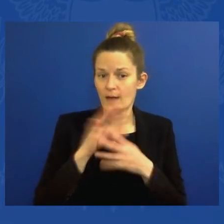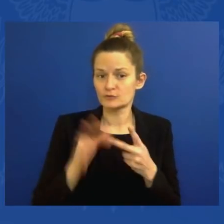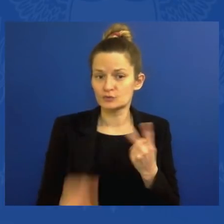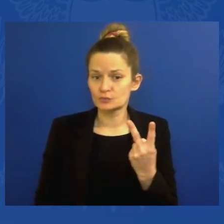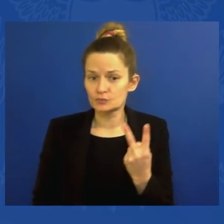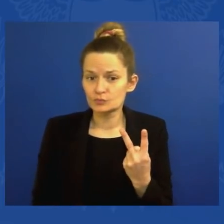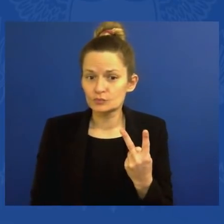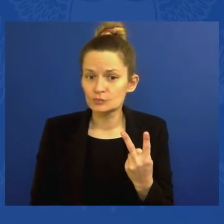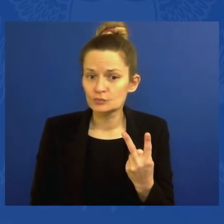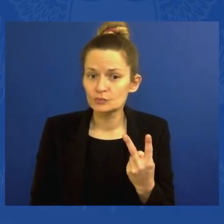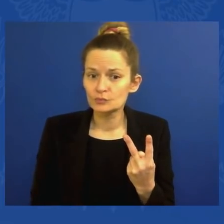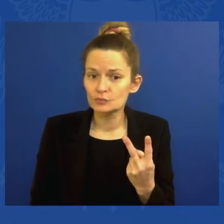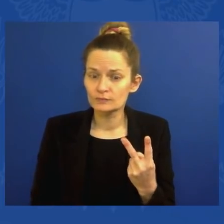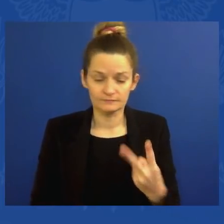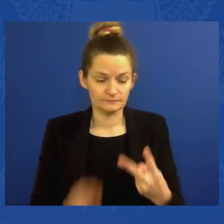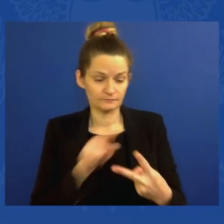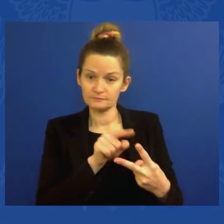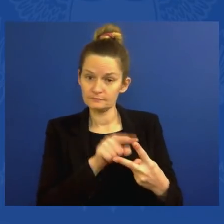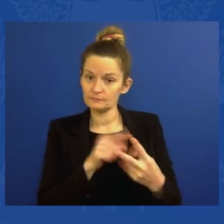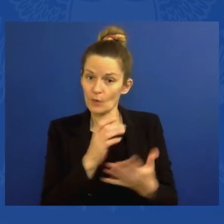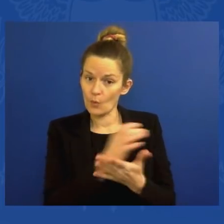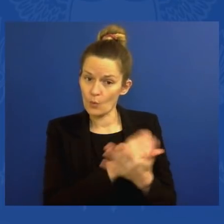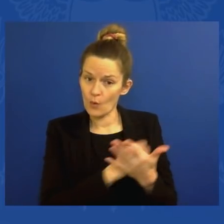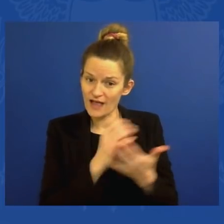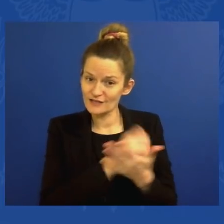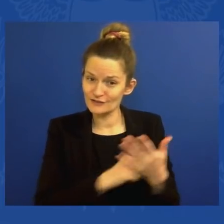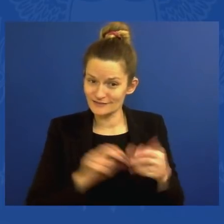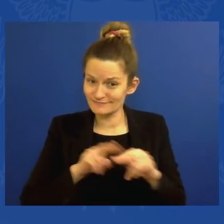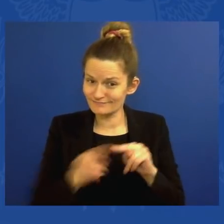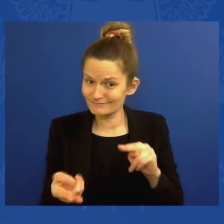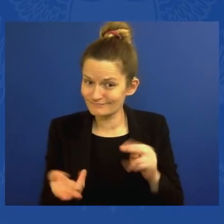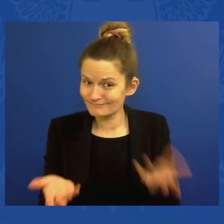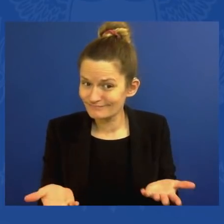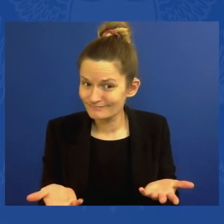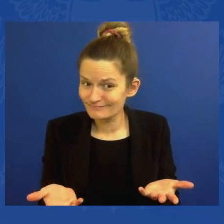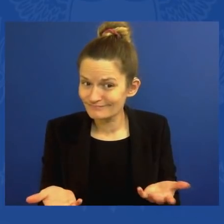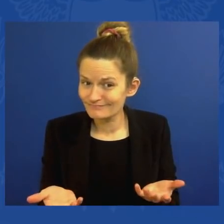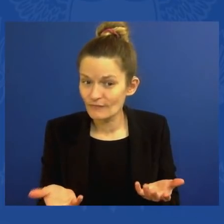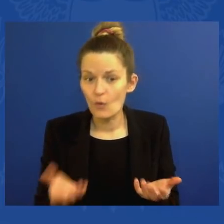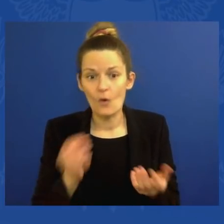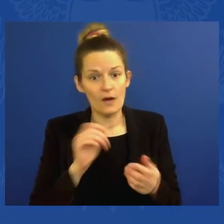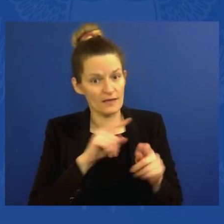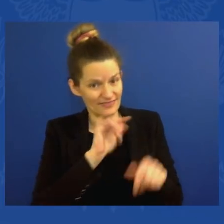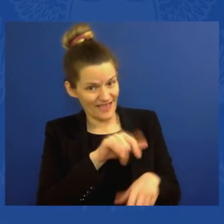The more semiconductors we make in America -- and, by the way, they were invented here in America.